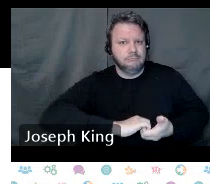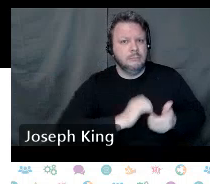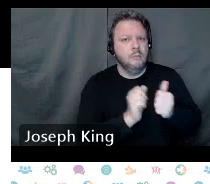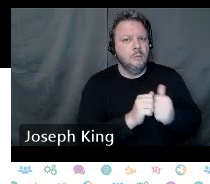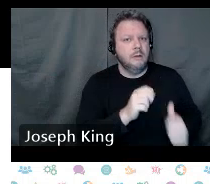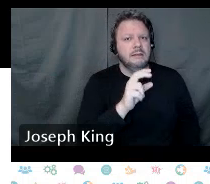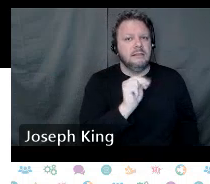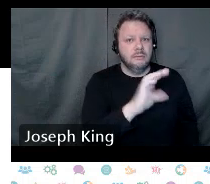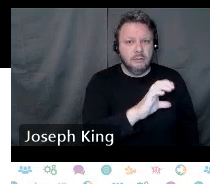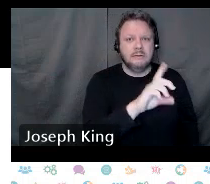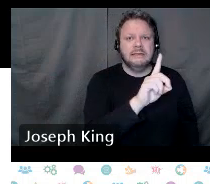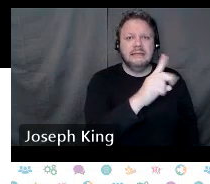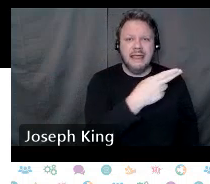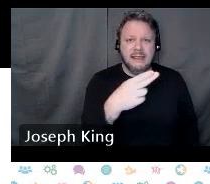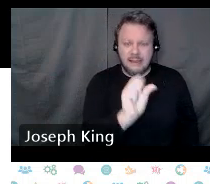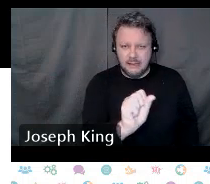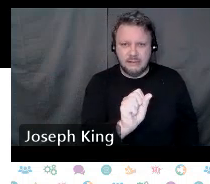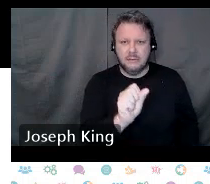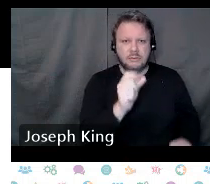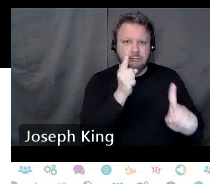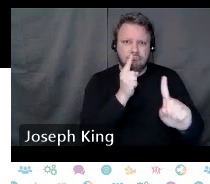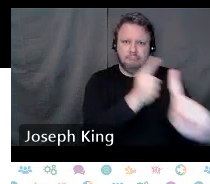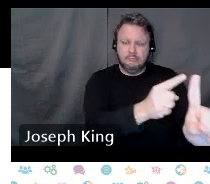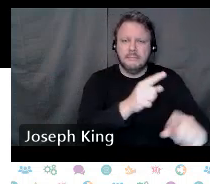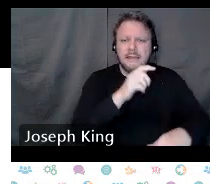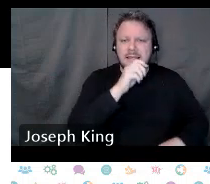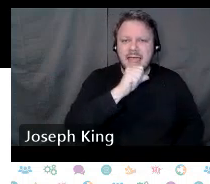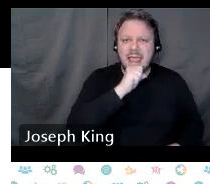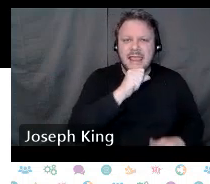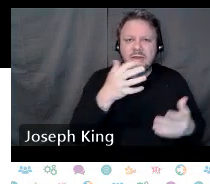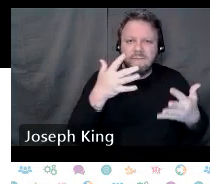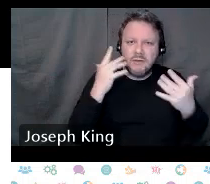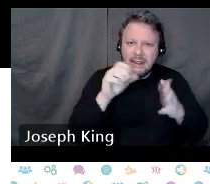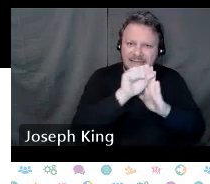North Carolina DHHS to pursue the age friendly state designation,